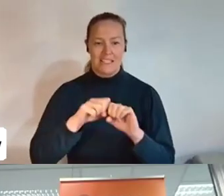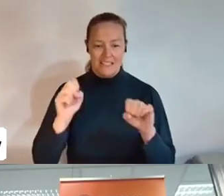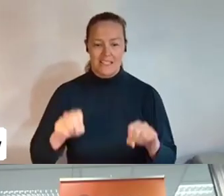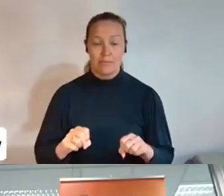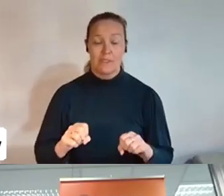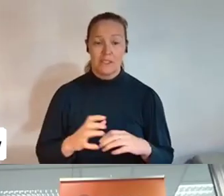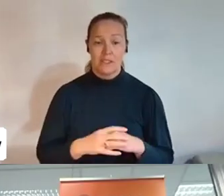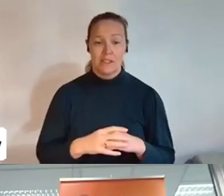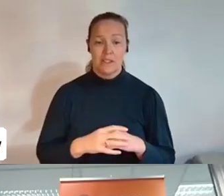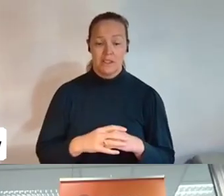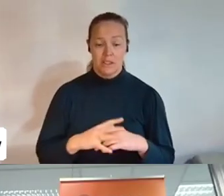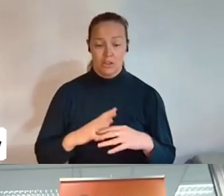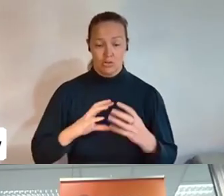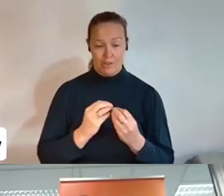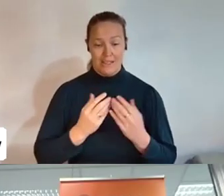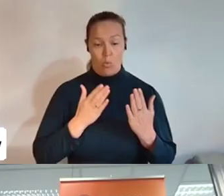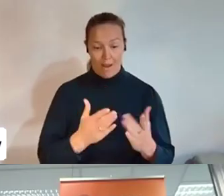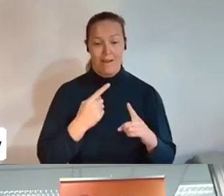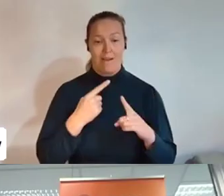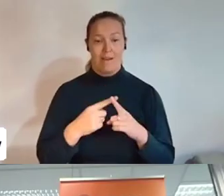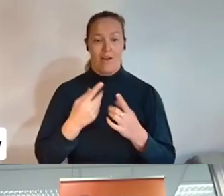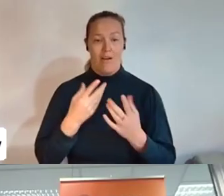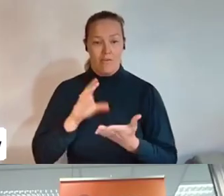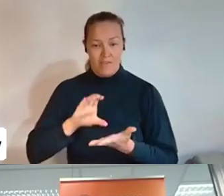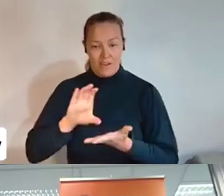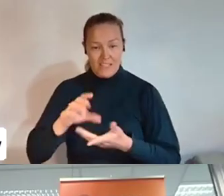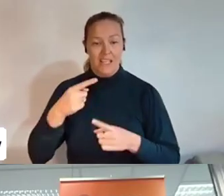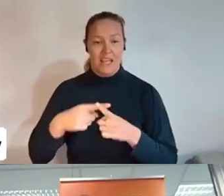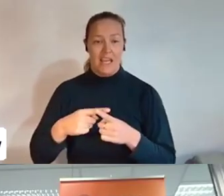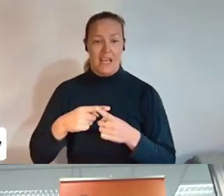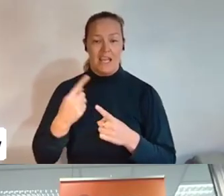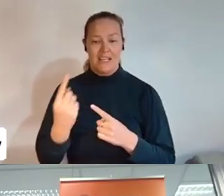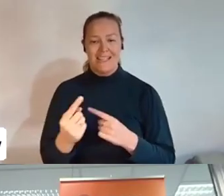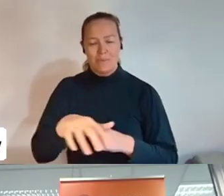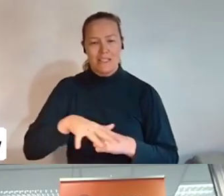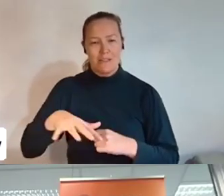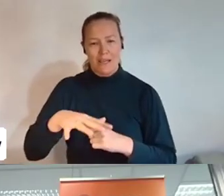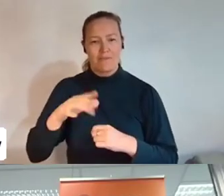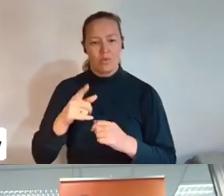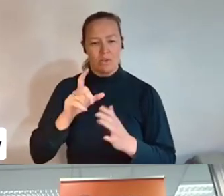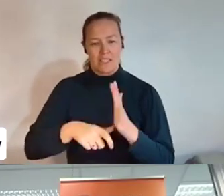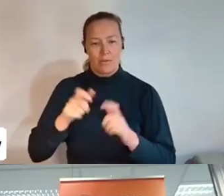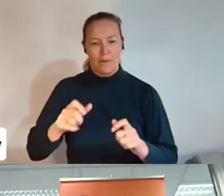the funding and the independent space for disabled people to hold power to account.